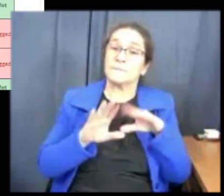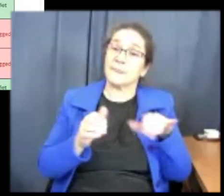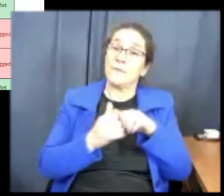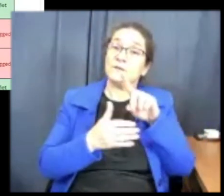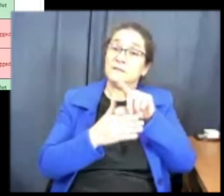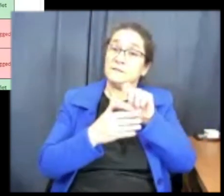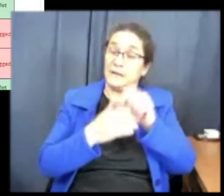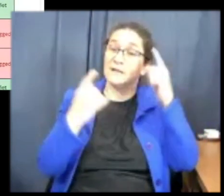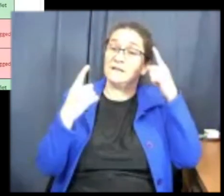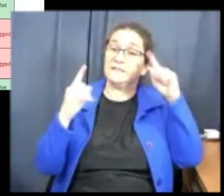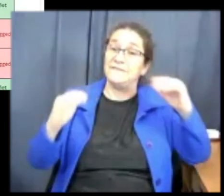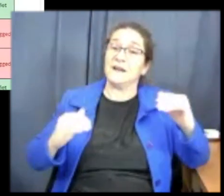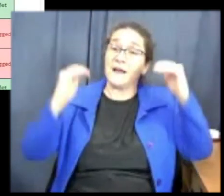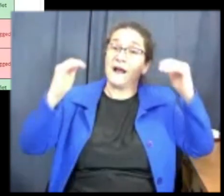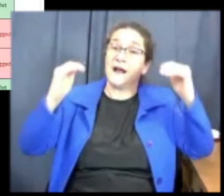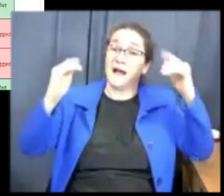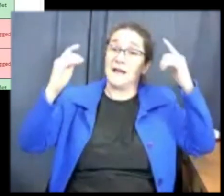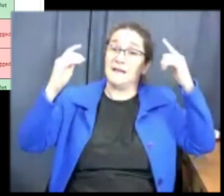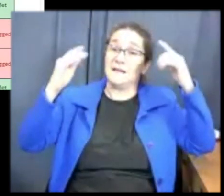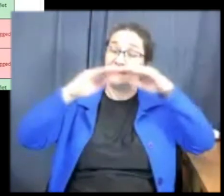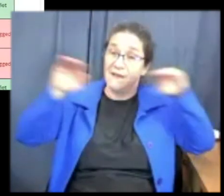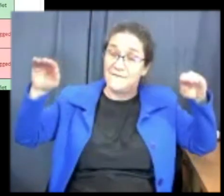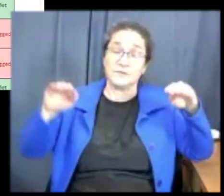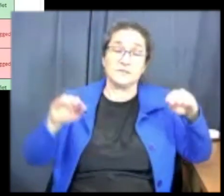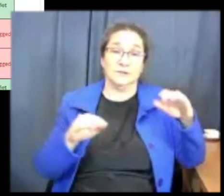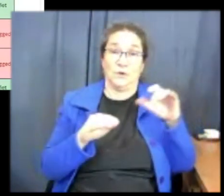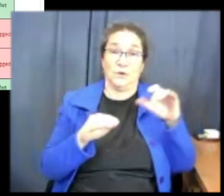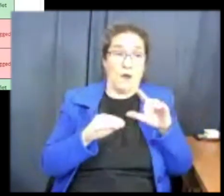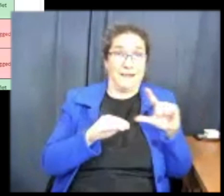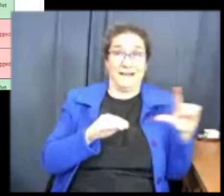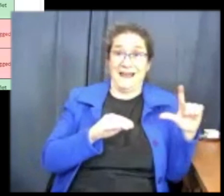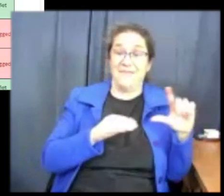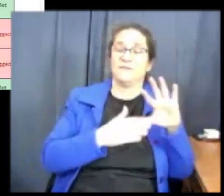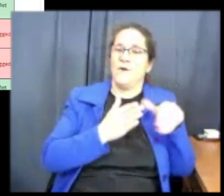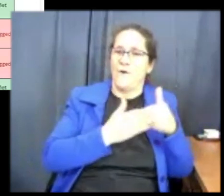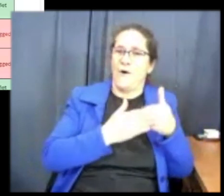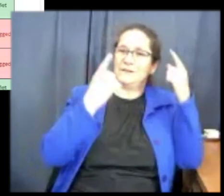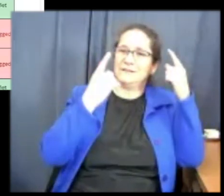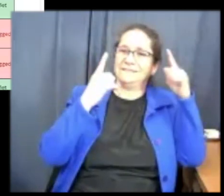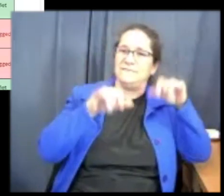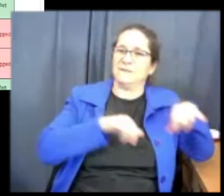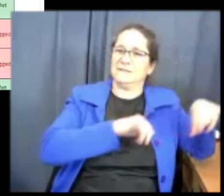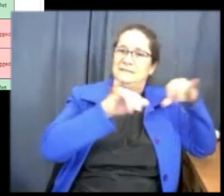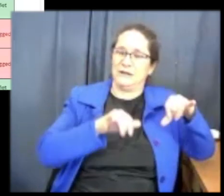So these are all your achievement standards on the left. So you go all the way from your reading participation